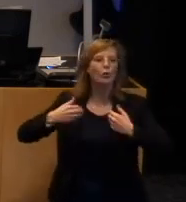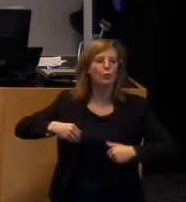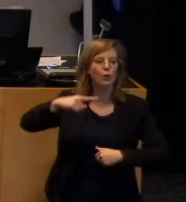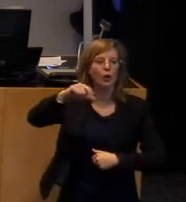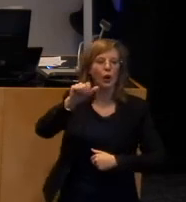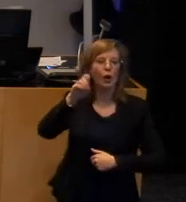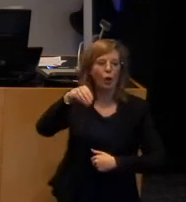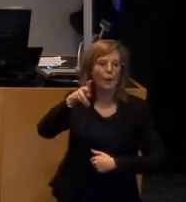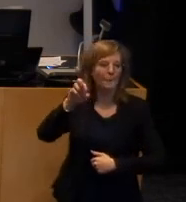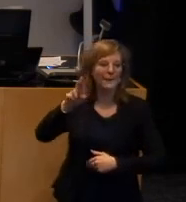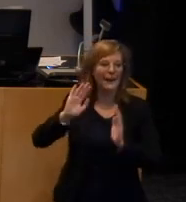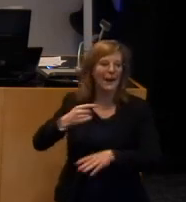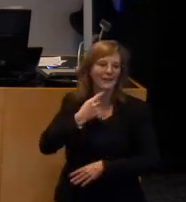So global strategies underpinned by what the interpreters viewed to be the main aim,